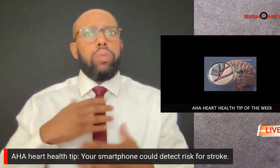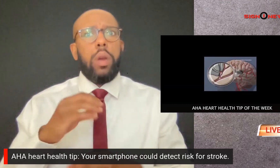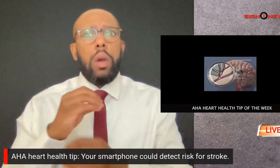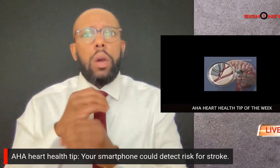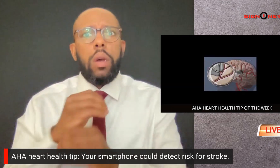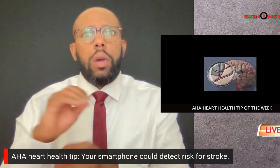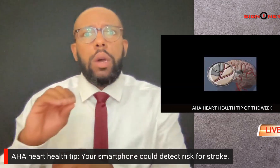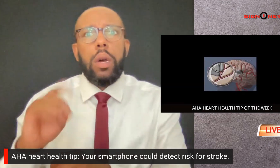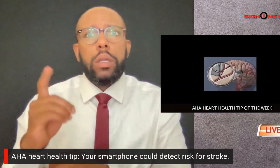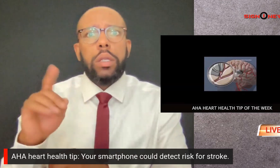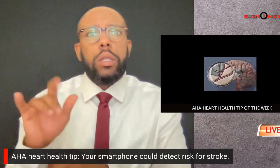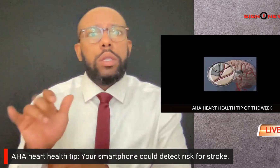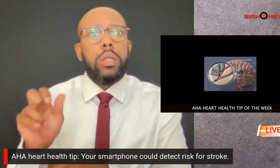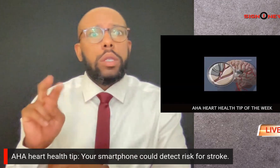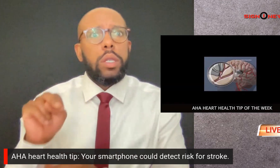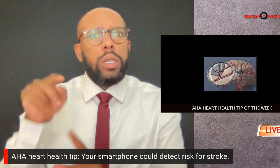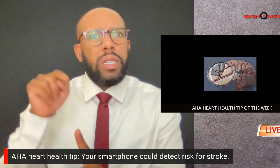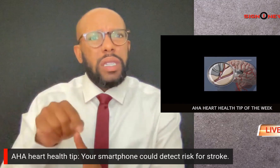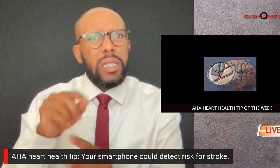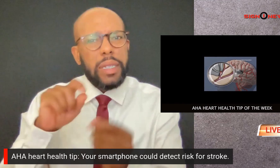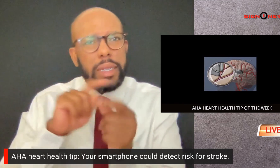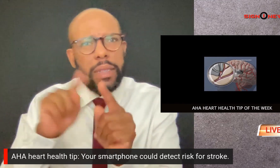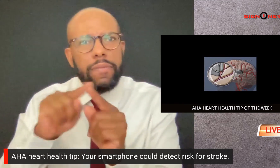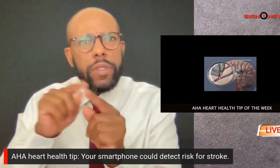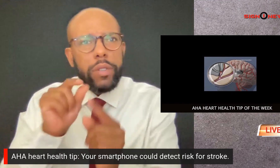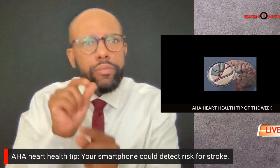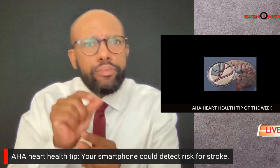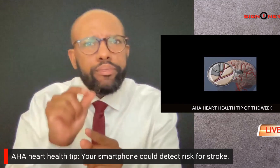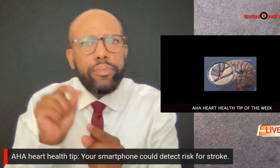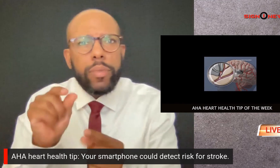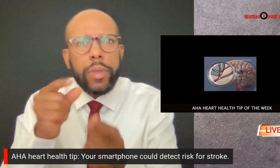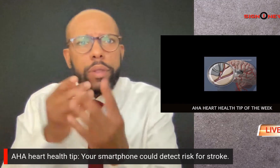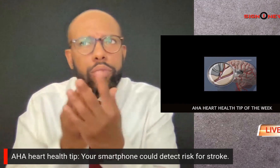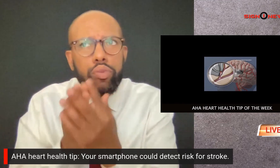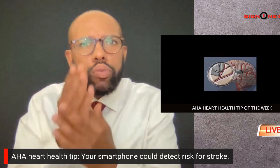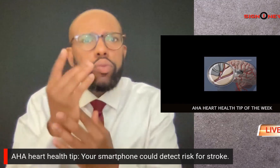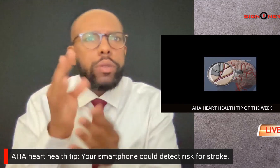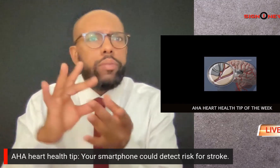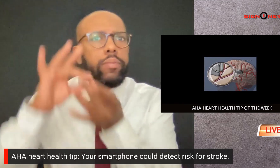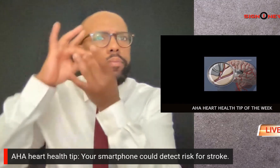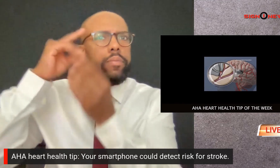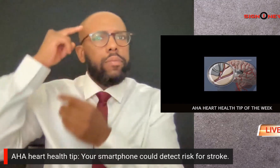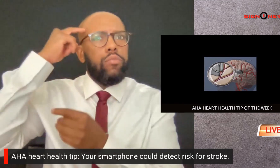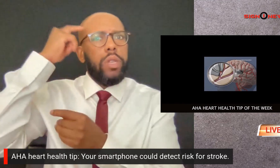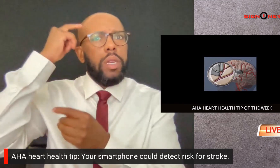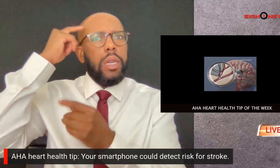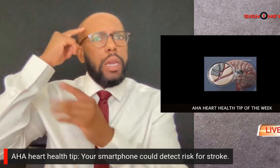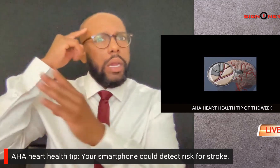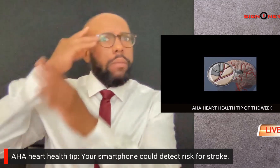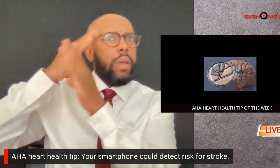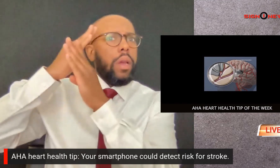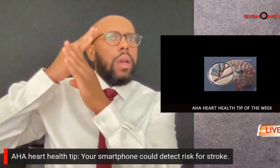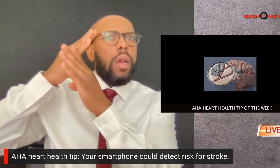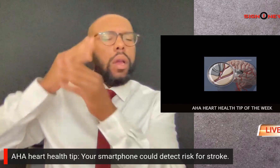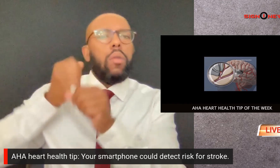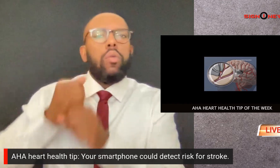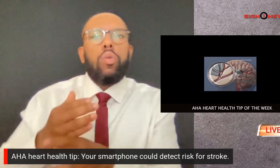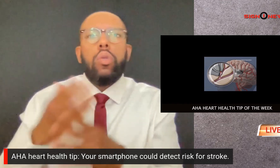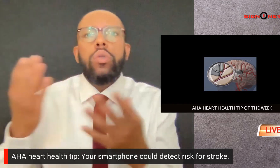a stroke occurs when a blood vessel that carries oxygen and nutrients to the brain is either